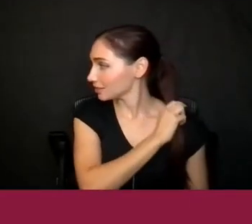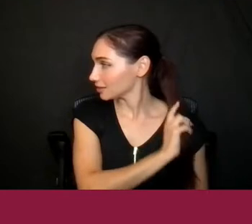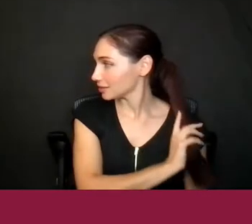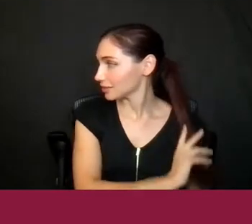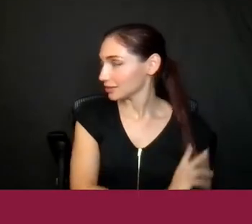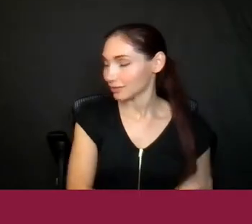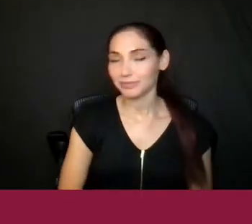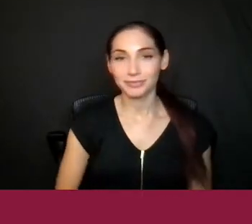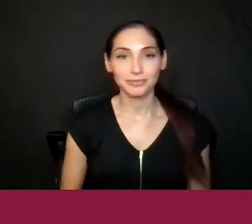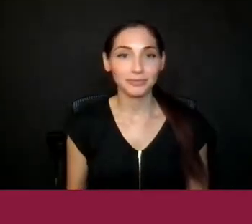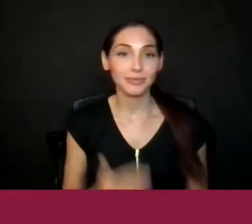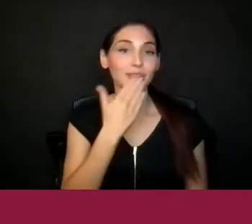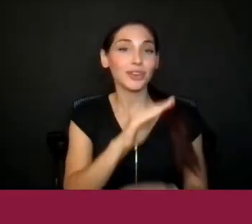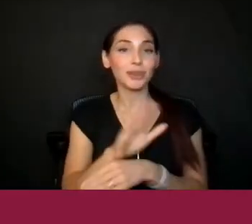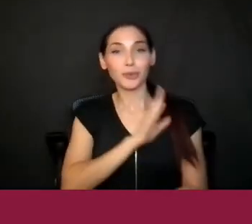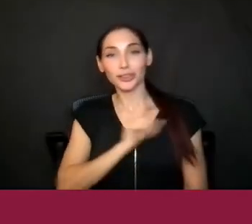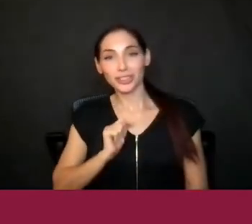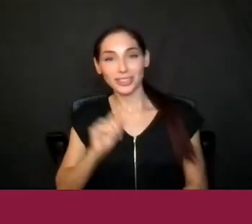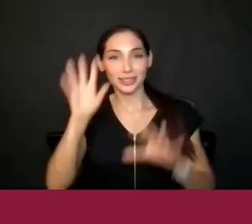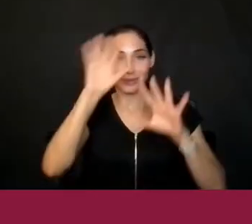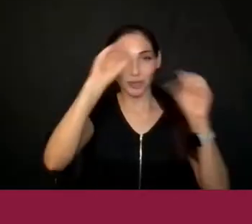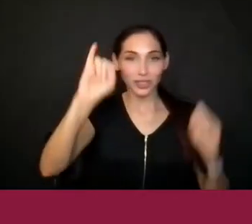Good evening, Trustees. President Zellet, Ms. Cook, Ms. McClure.